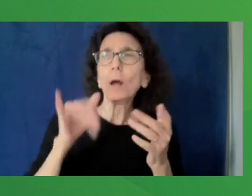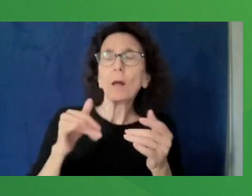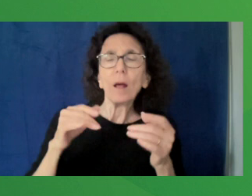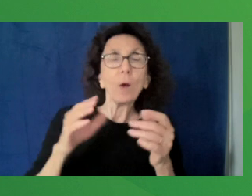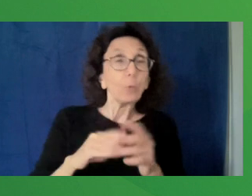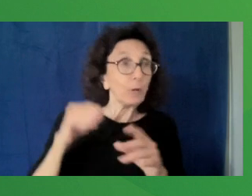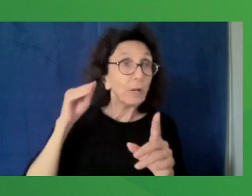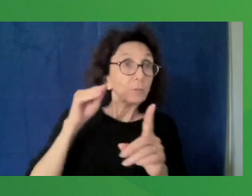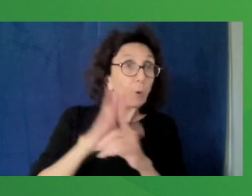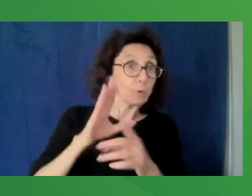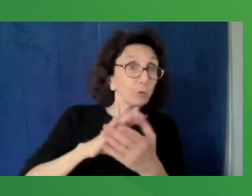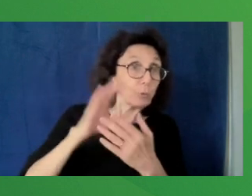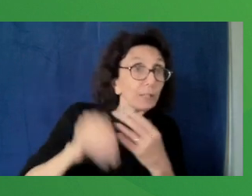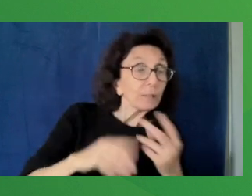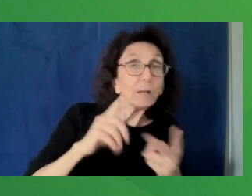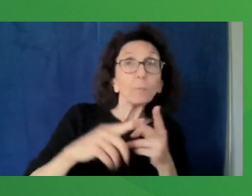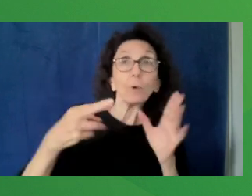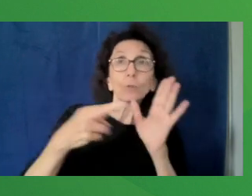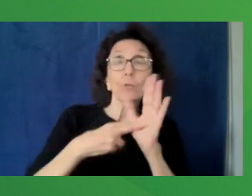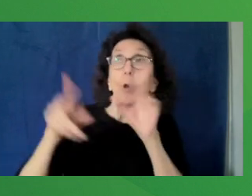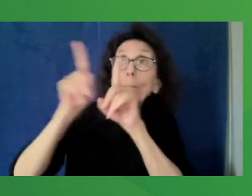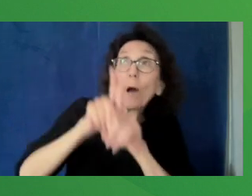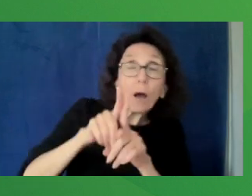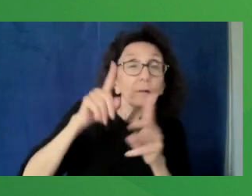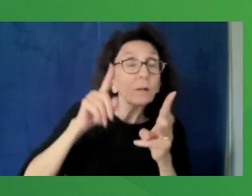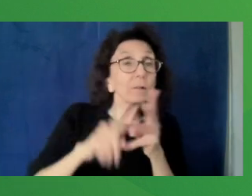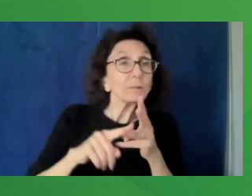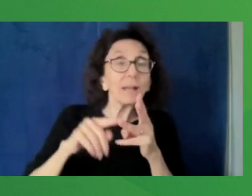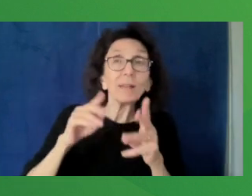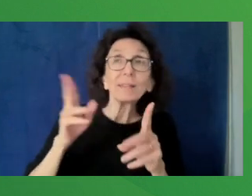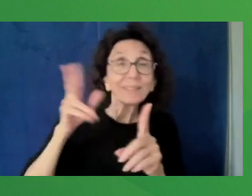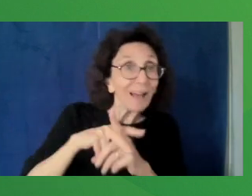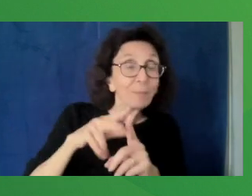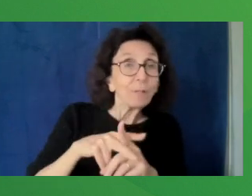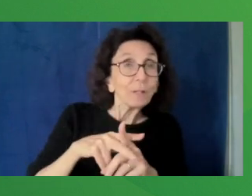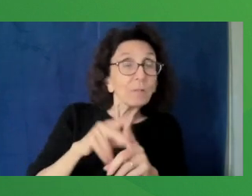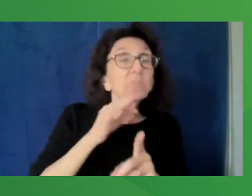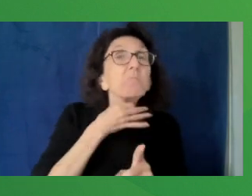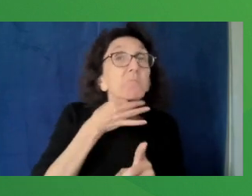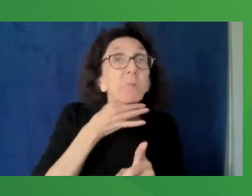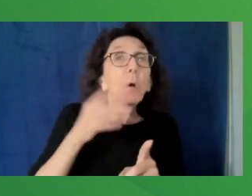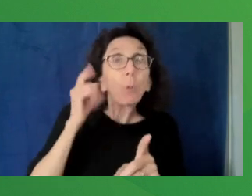the role models, the assignments, would this increase their interest in STEM and science?